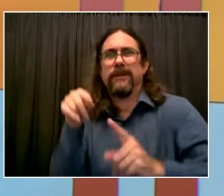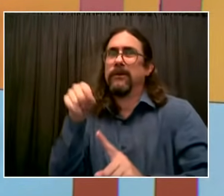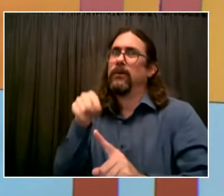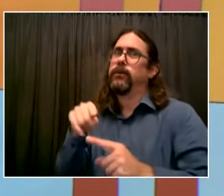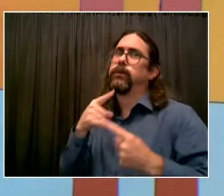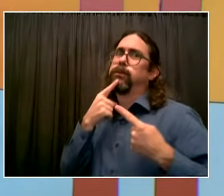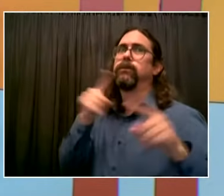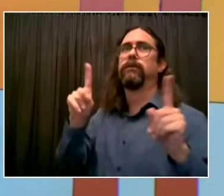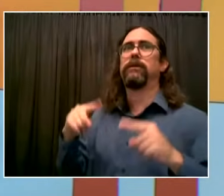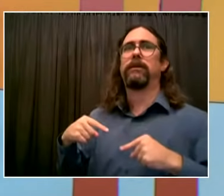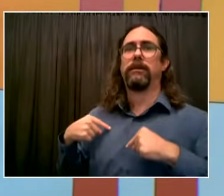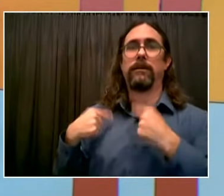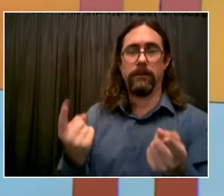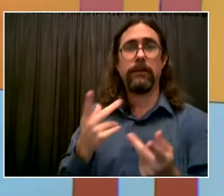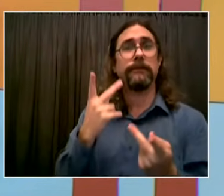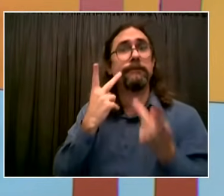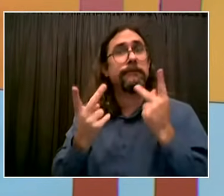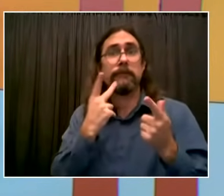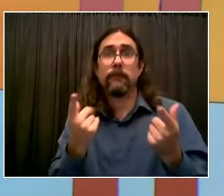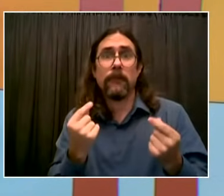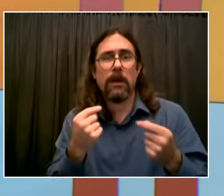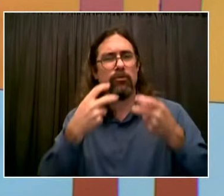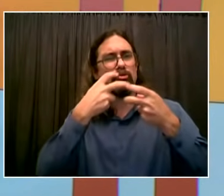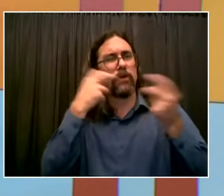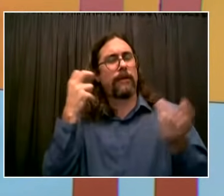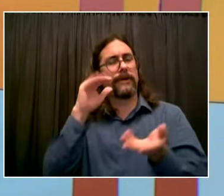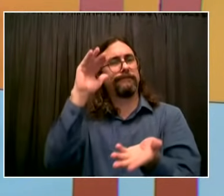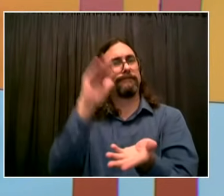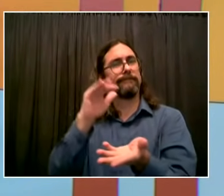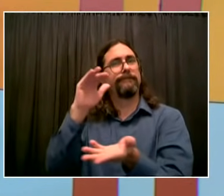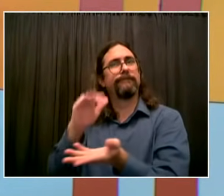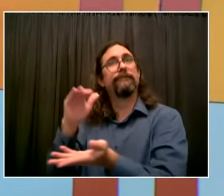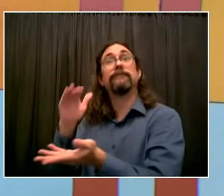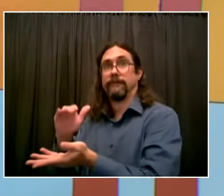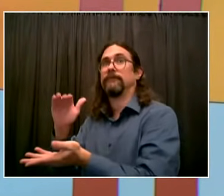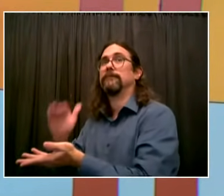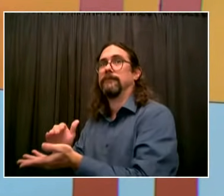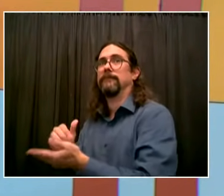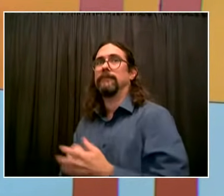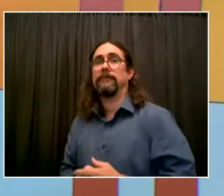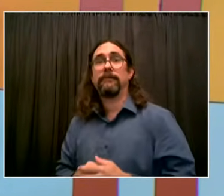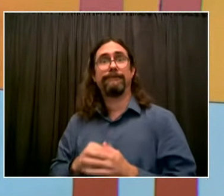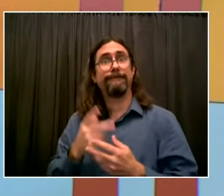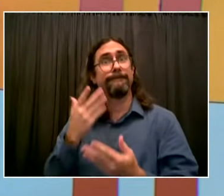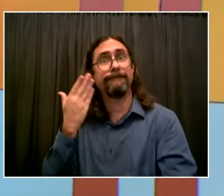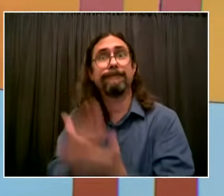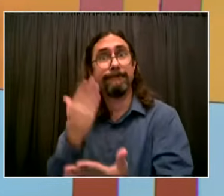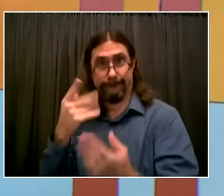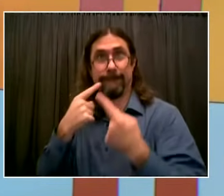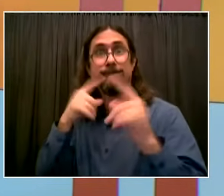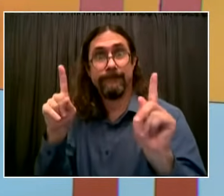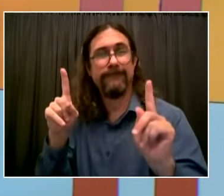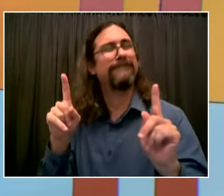INNOVATION THAT CLEARLY WORKED. STRENGTHEN THE BOND BETWEEN POLICE AND THE COMMUNITY, DEEP EN THAT BOND. THAT WILL HAVE SO